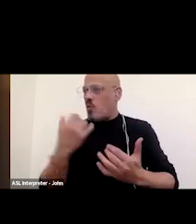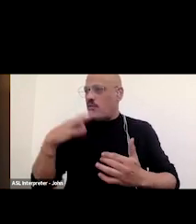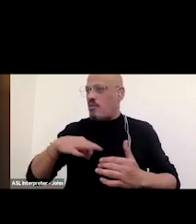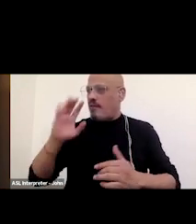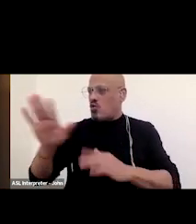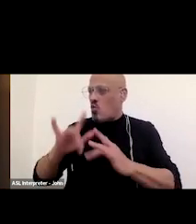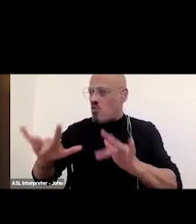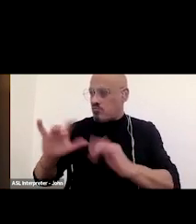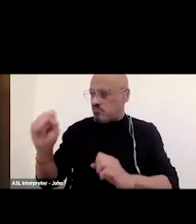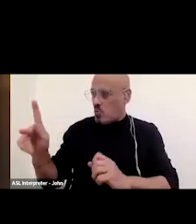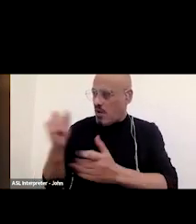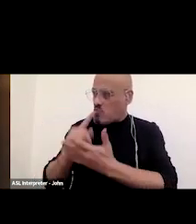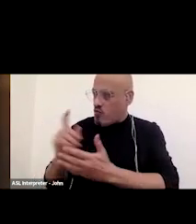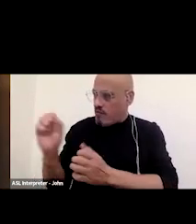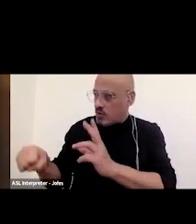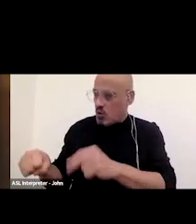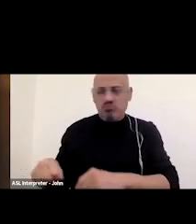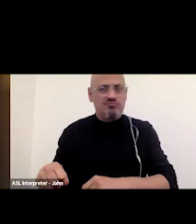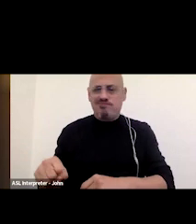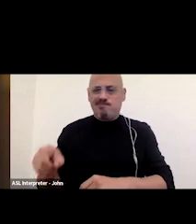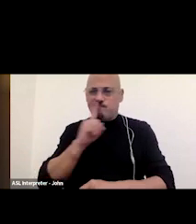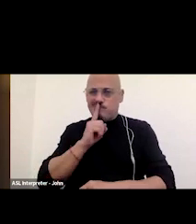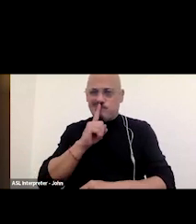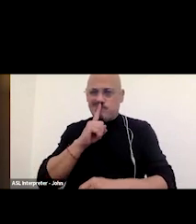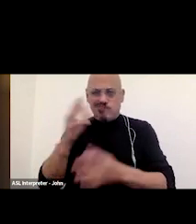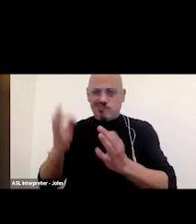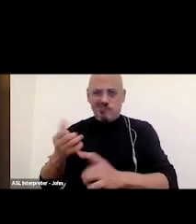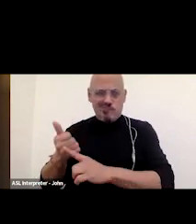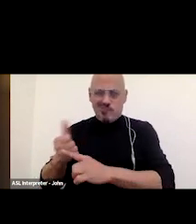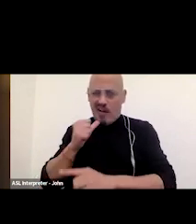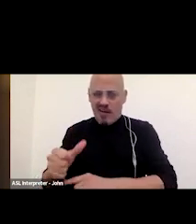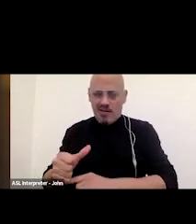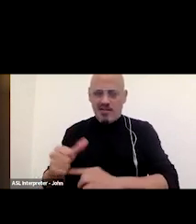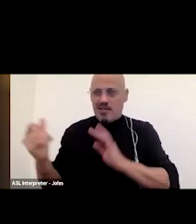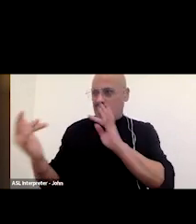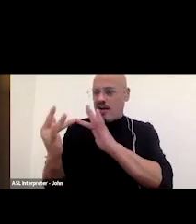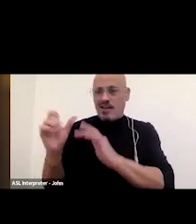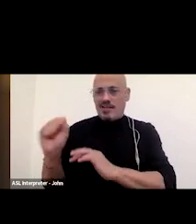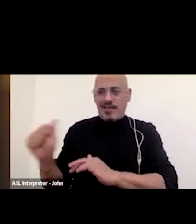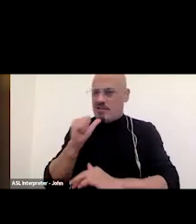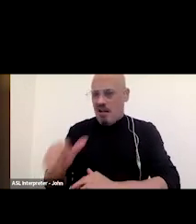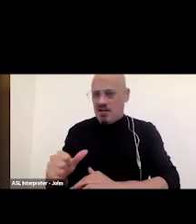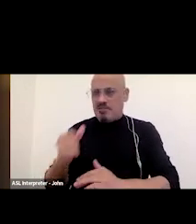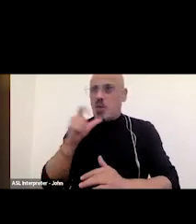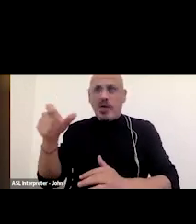Is that okay with you," right? They don't get any say, they're not gonna be contacted by SSA, you don't have to know where they are.